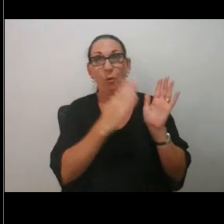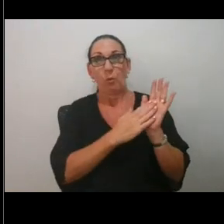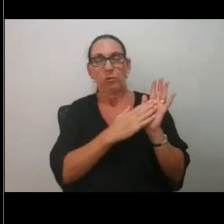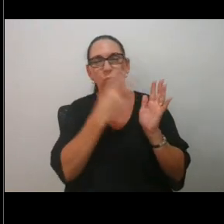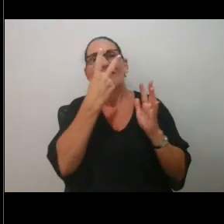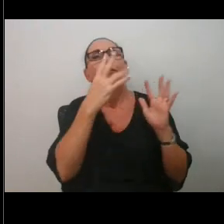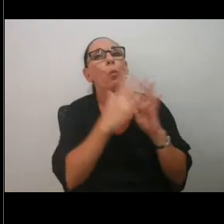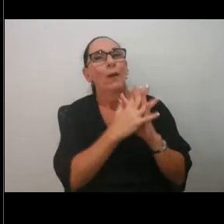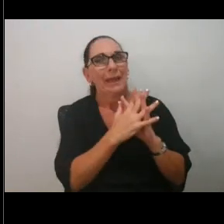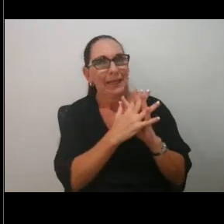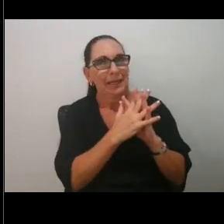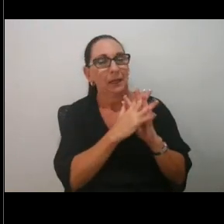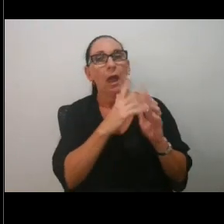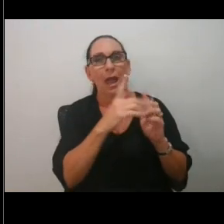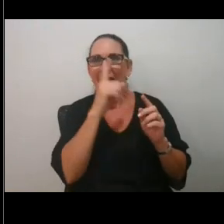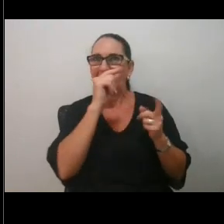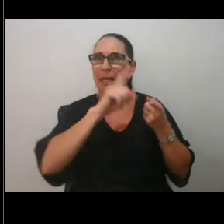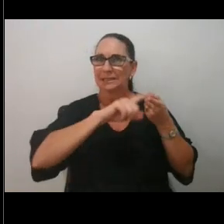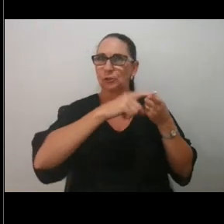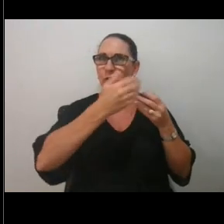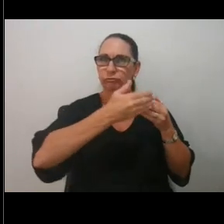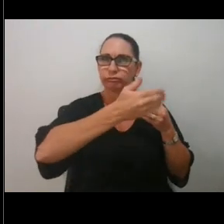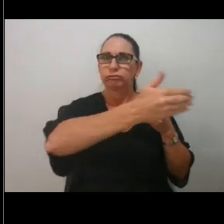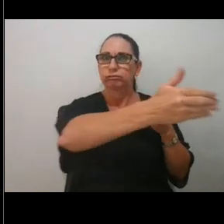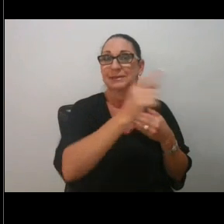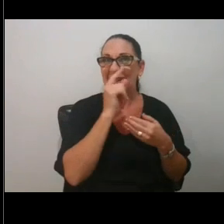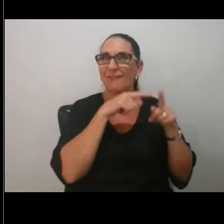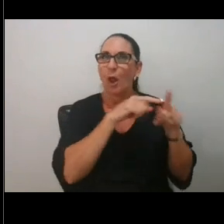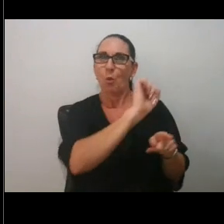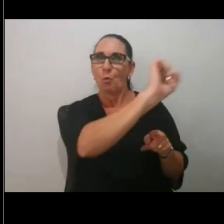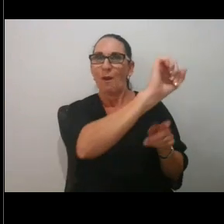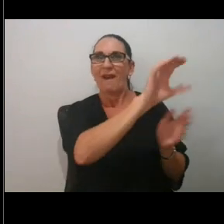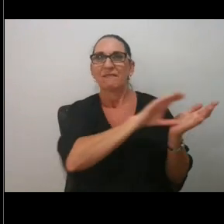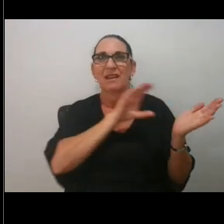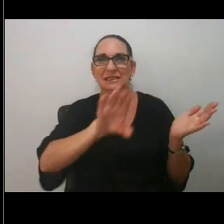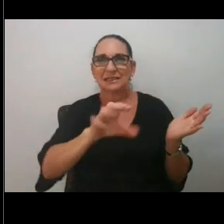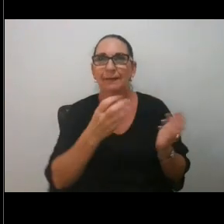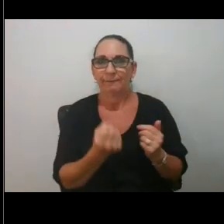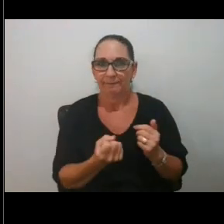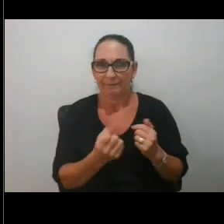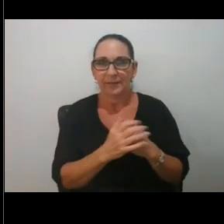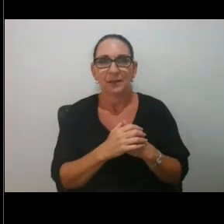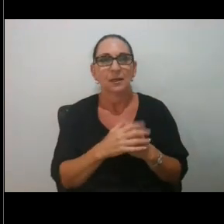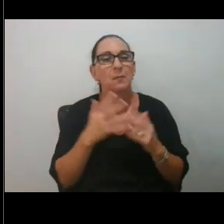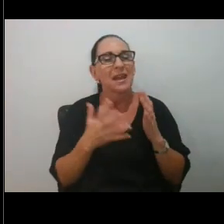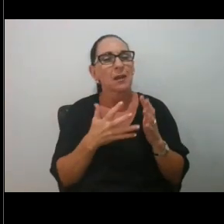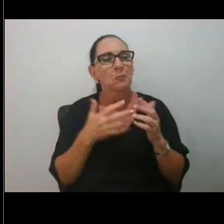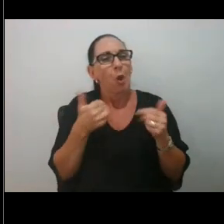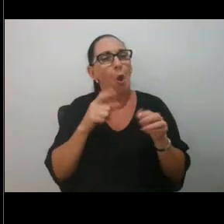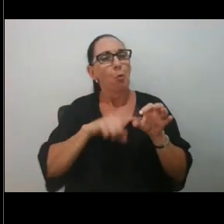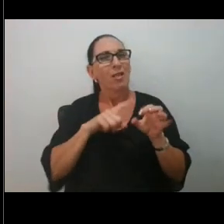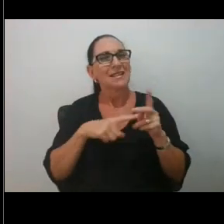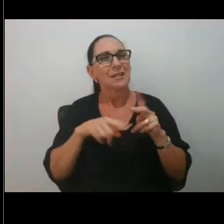funding that agencies have uh there's quality of life outcomes people um who finished the program